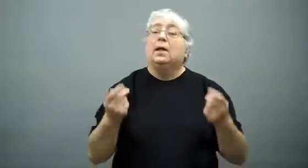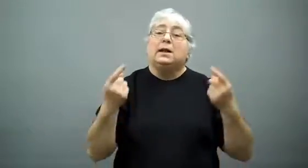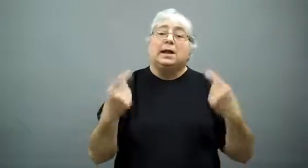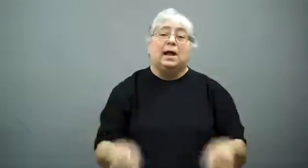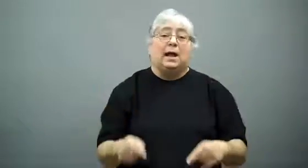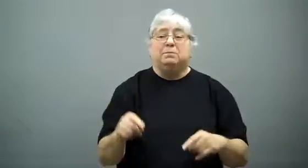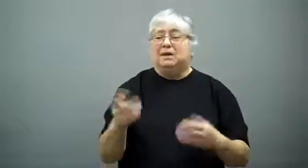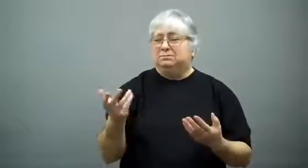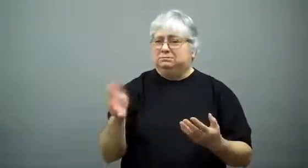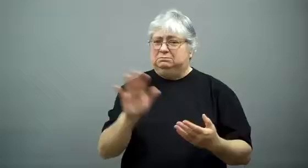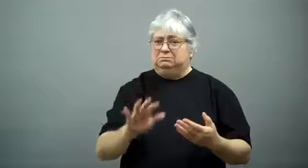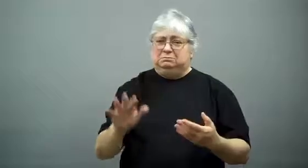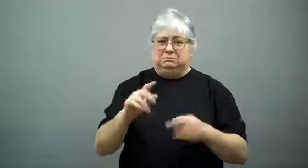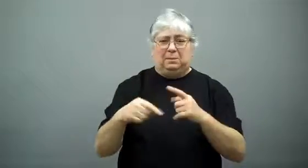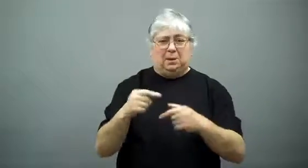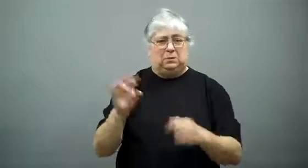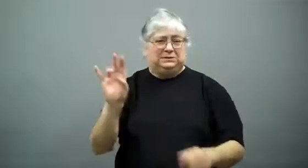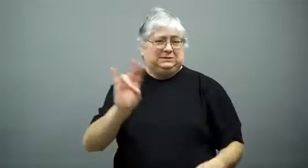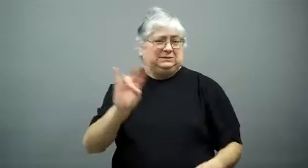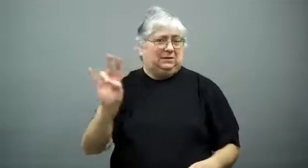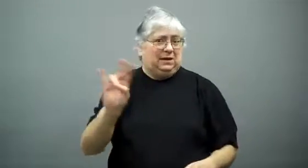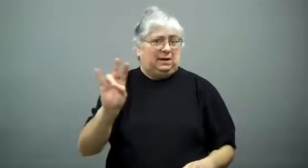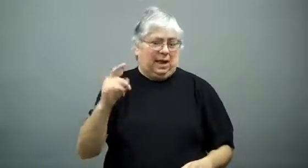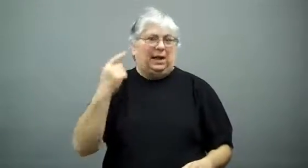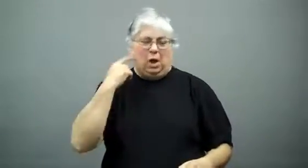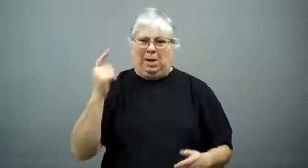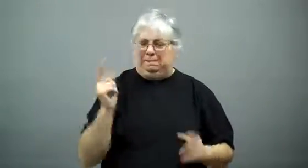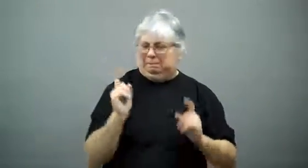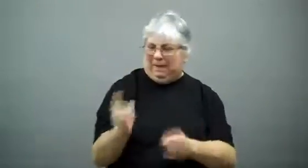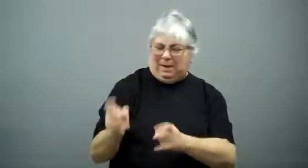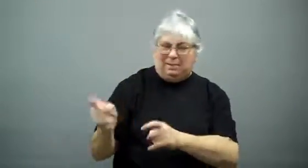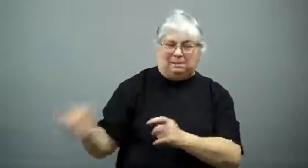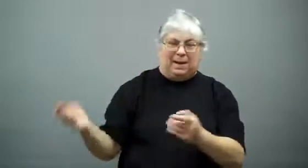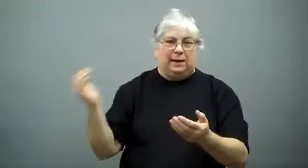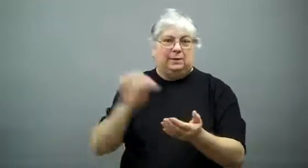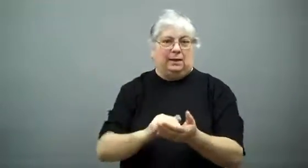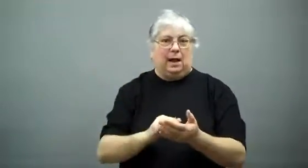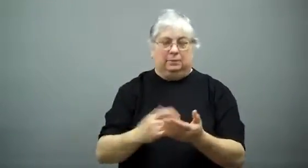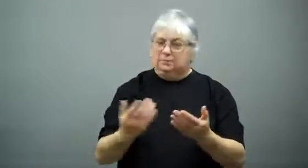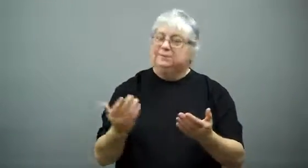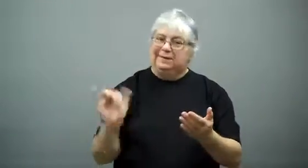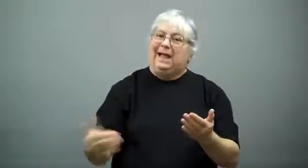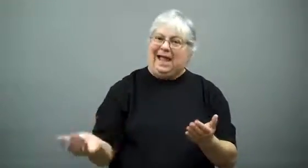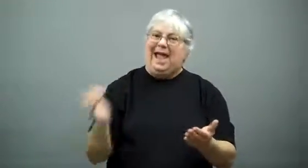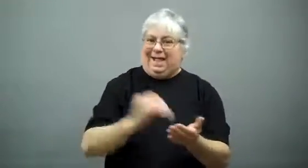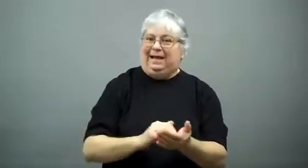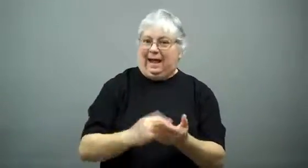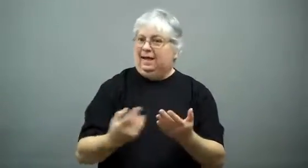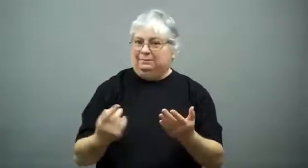Gunfire was heard again at about 7 pm.